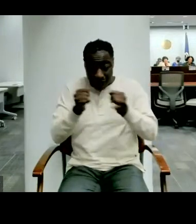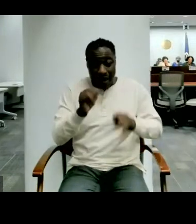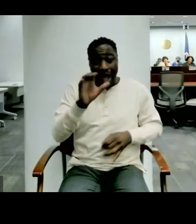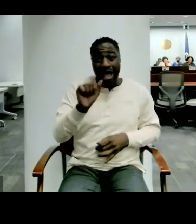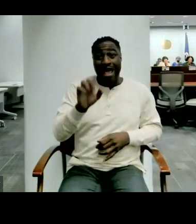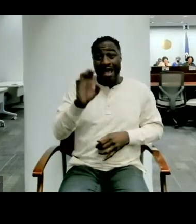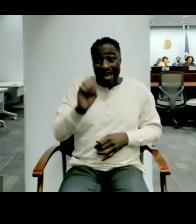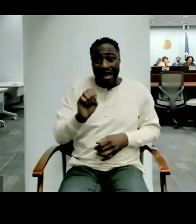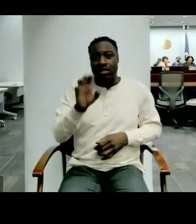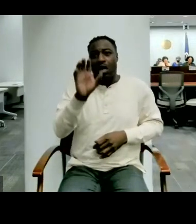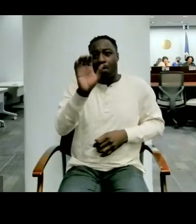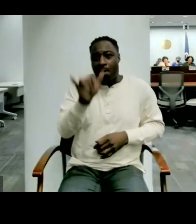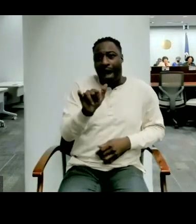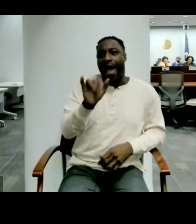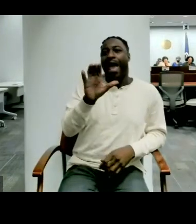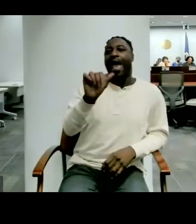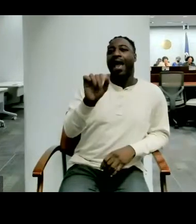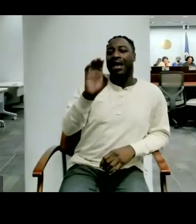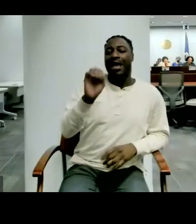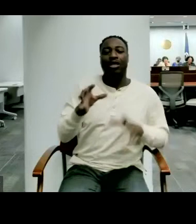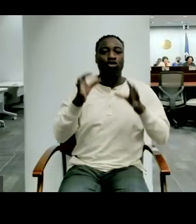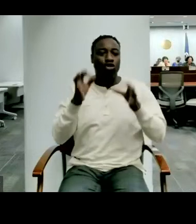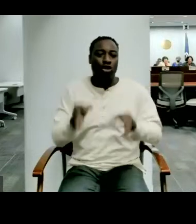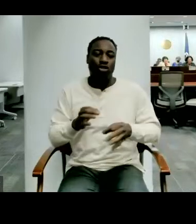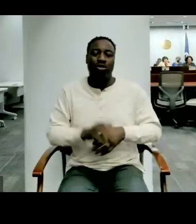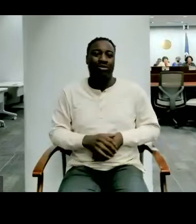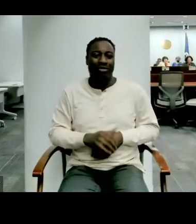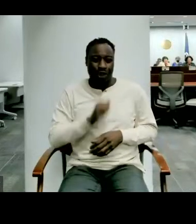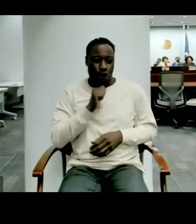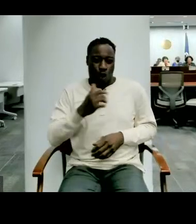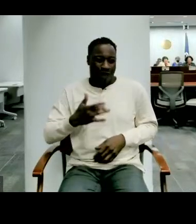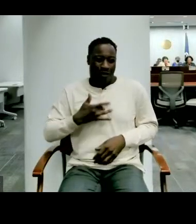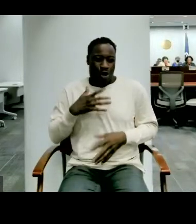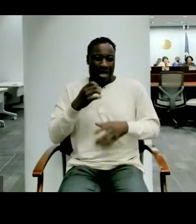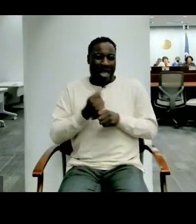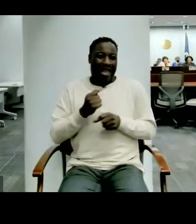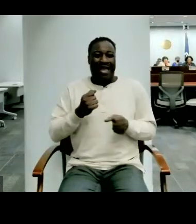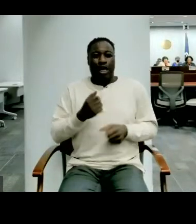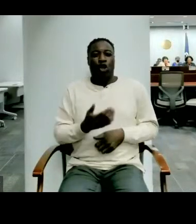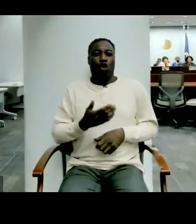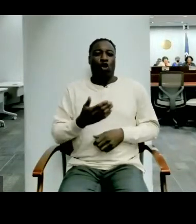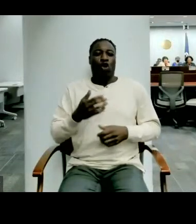their employees um and are not giving them kind of the due process that maybe the employer setup in